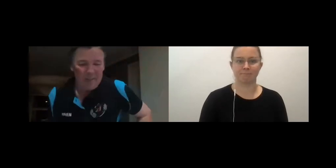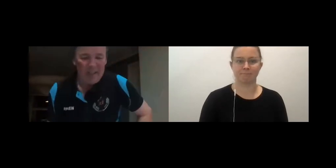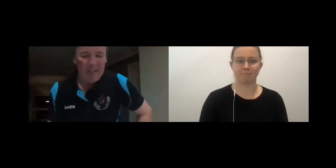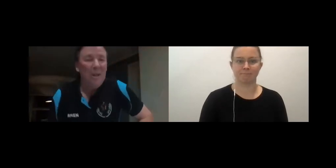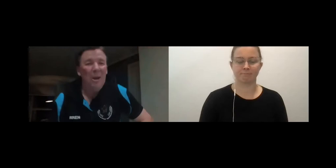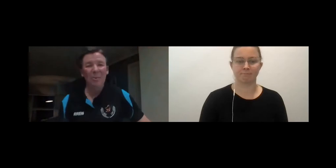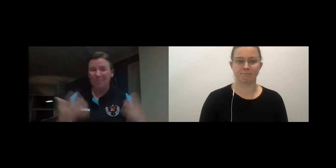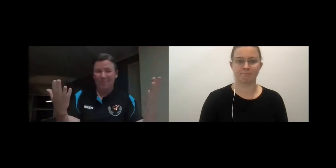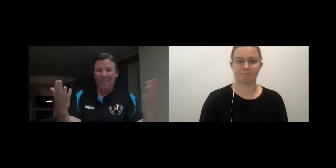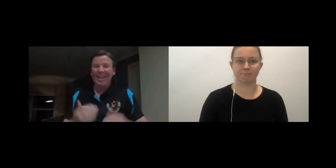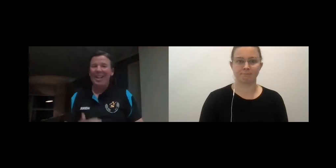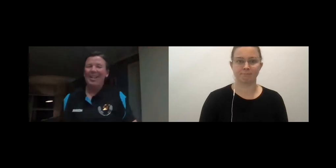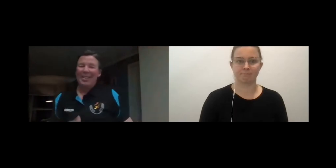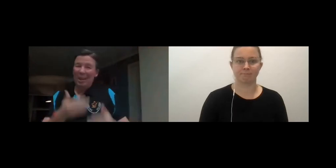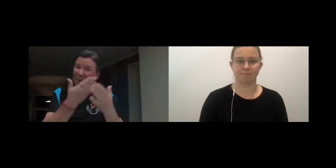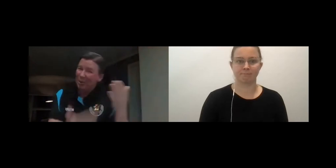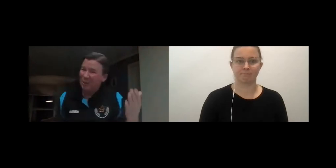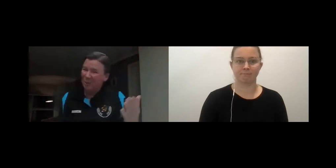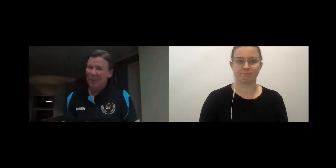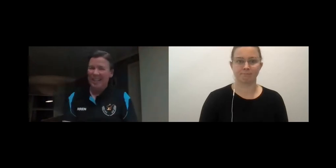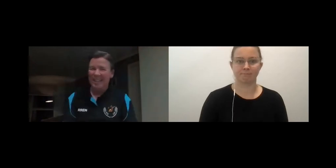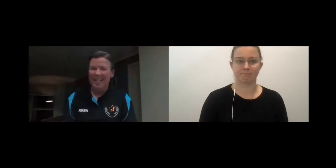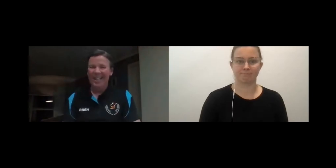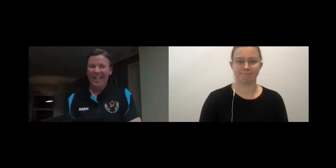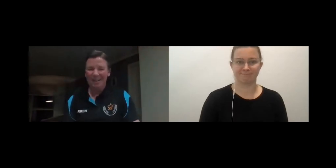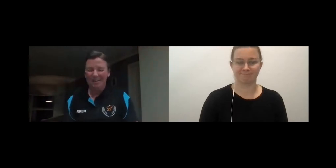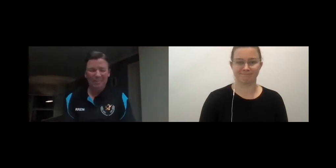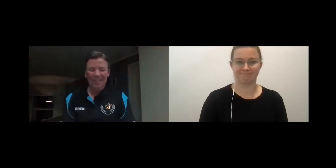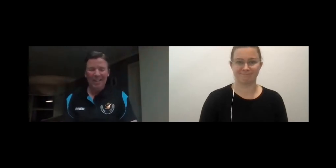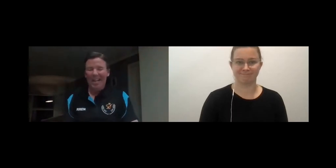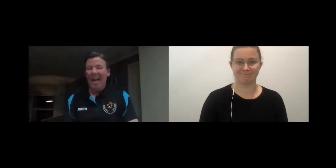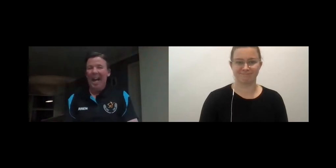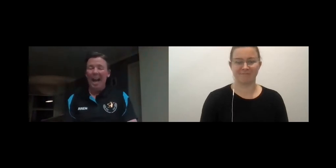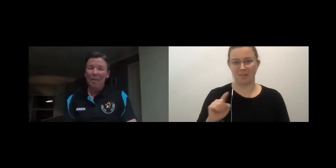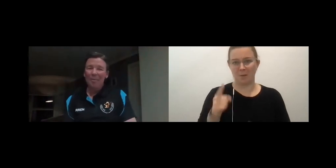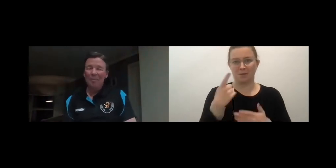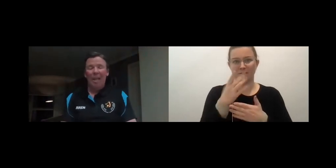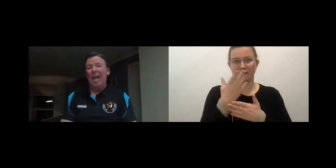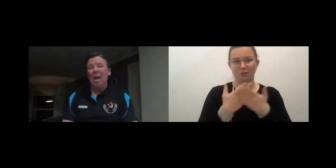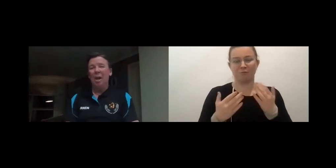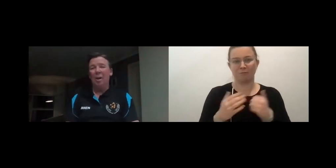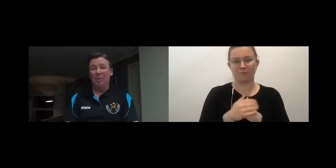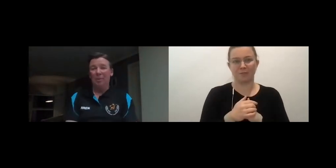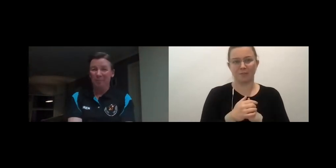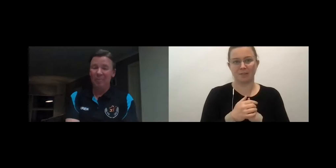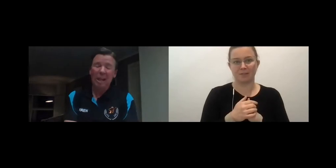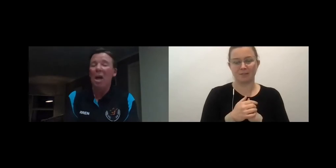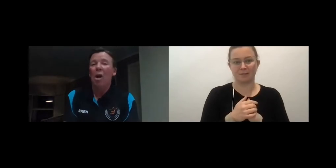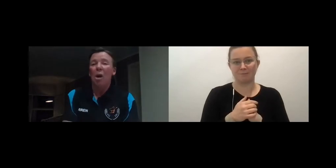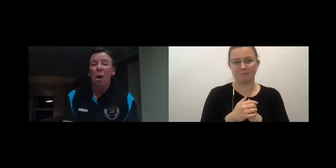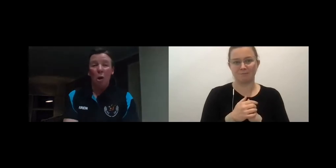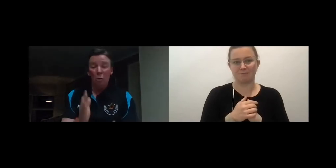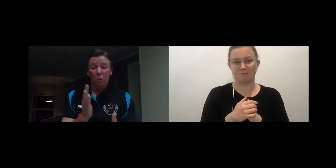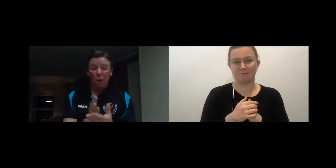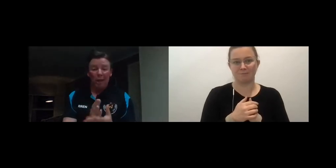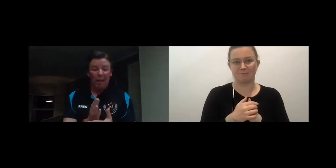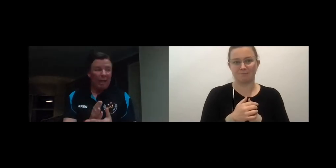Really, I've grown up the same as Ala, Fiona.